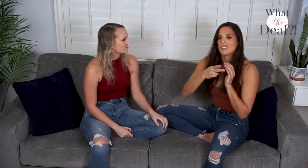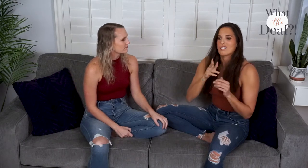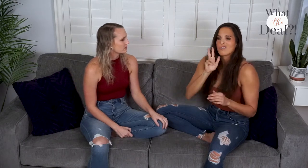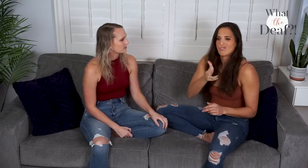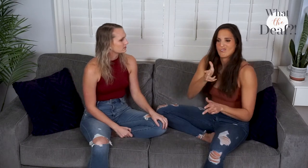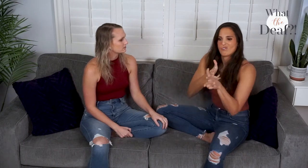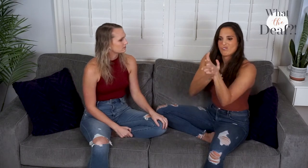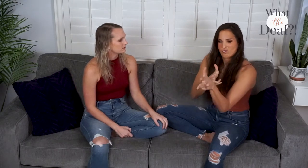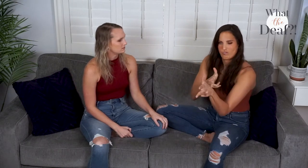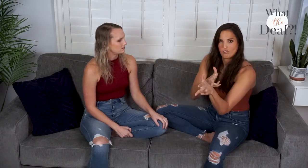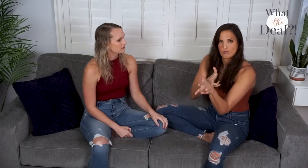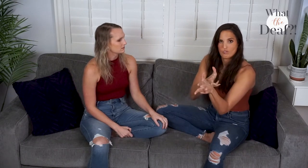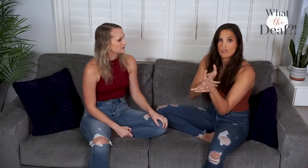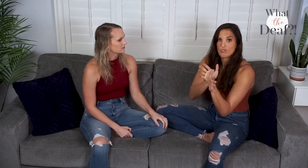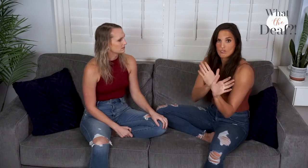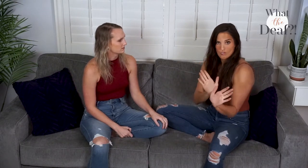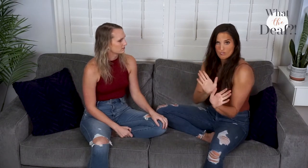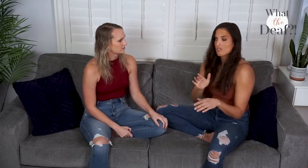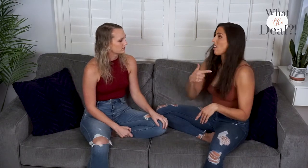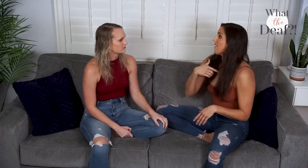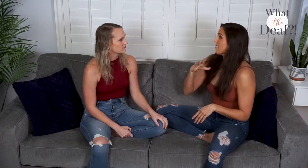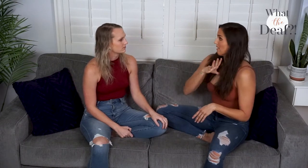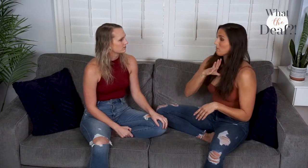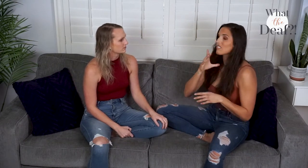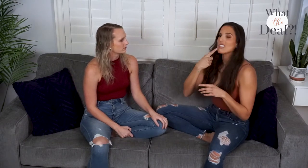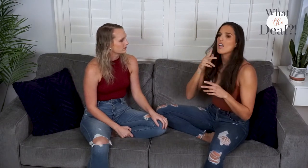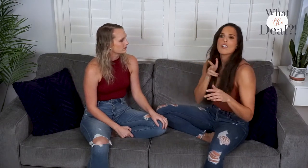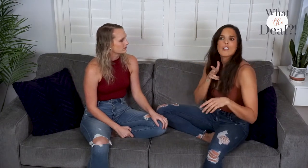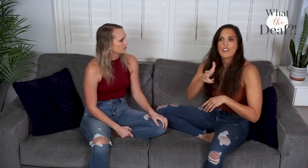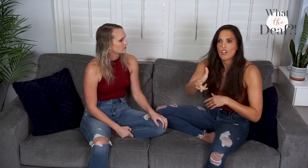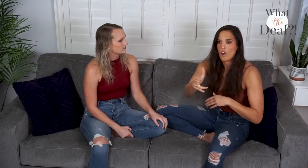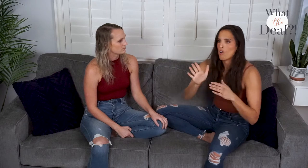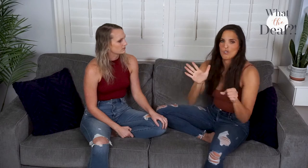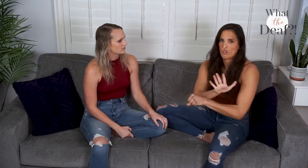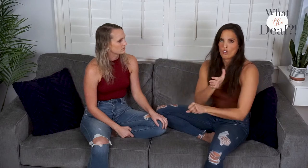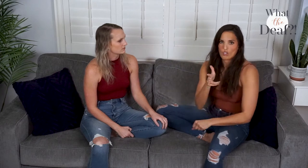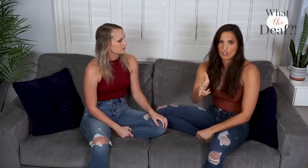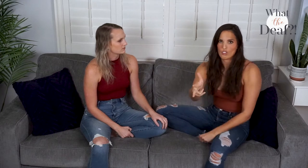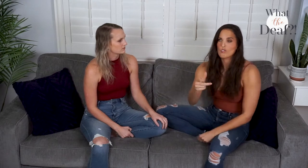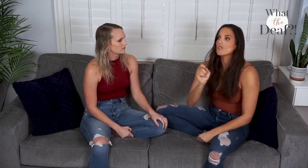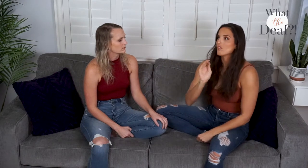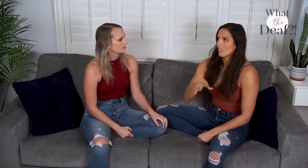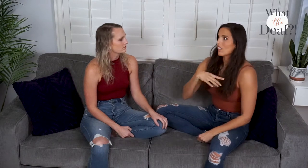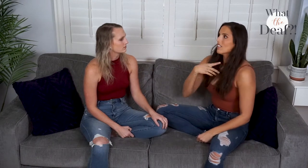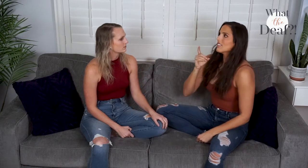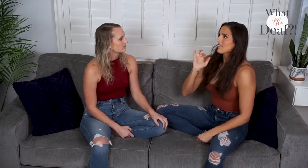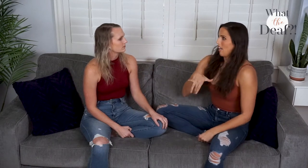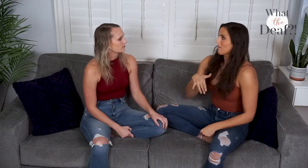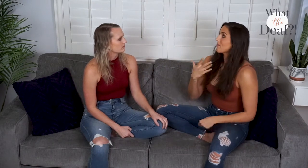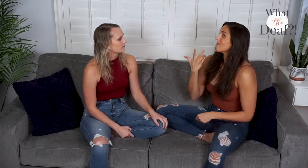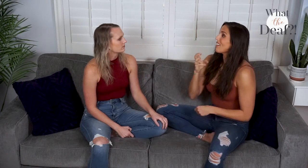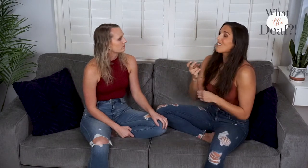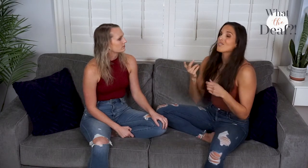which means that there, it’s a two car parking spot. So I was like, “Okay!” He told me to pull in all the way, head first.